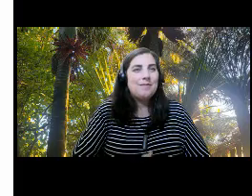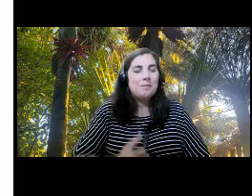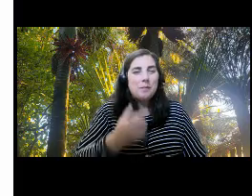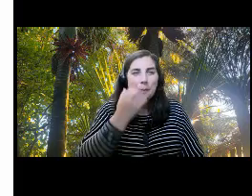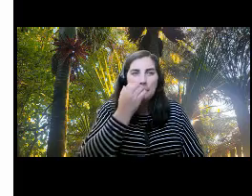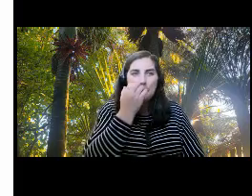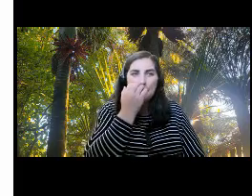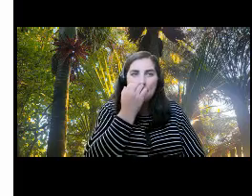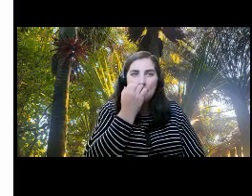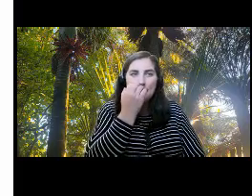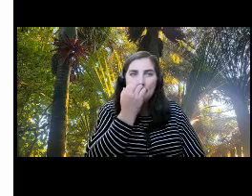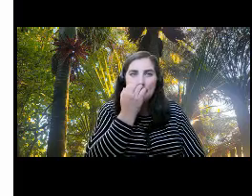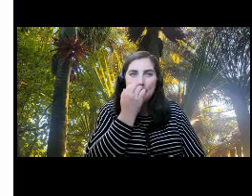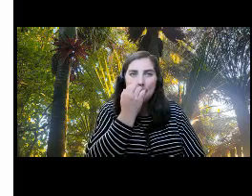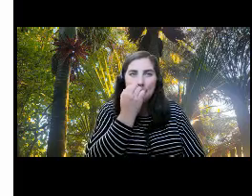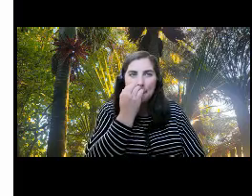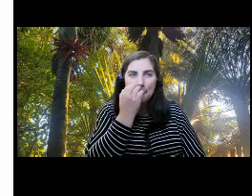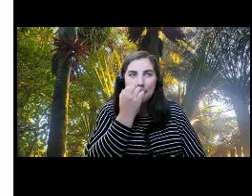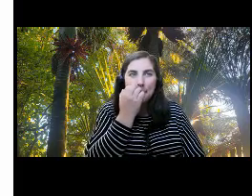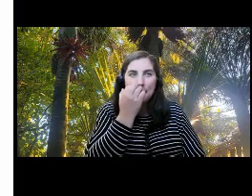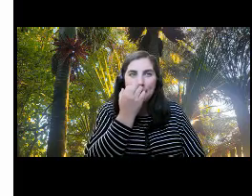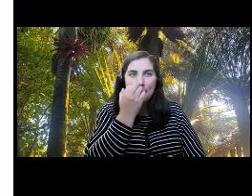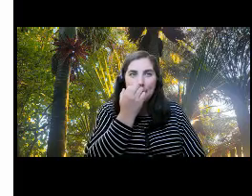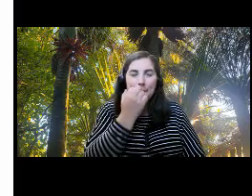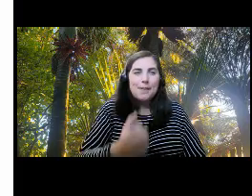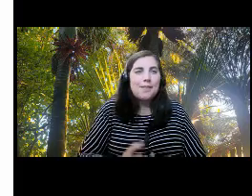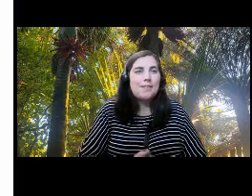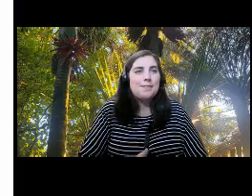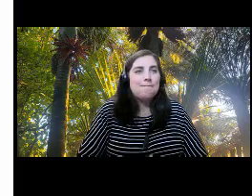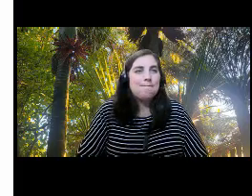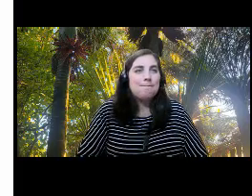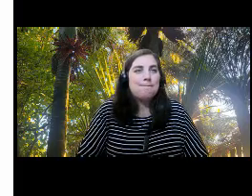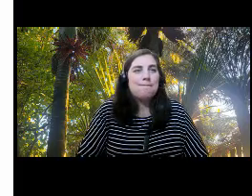include ones which are focused more on freshwater environments.